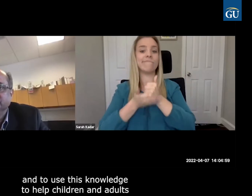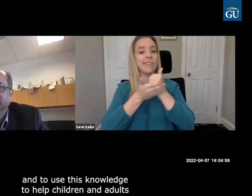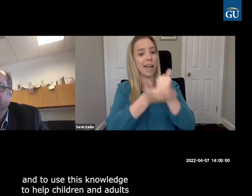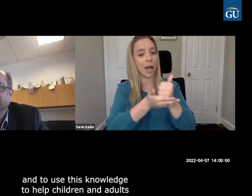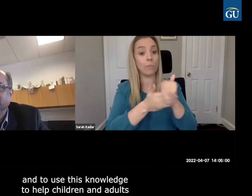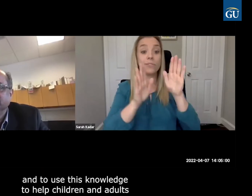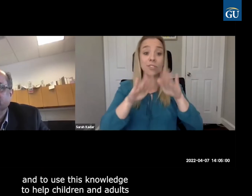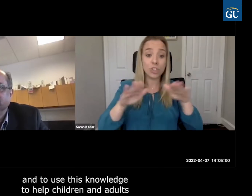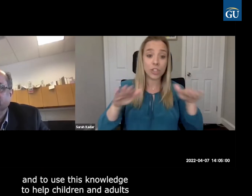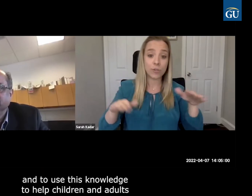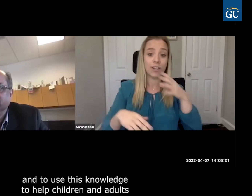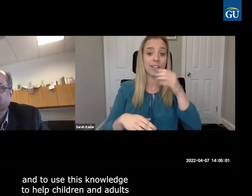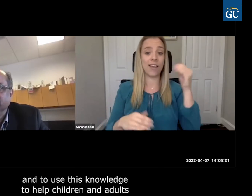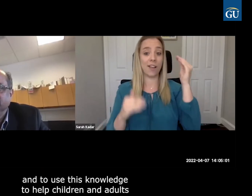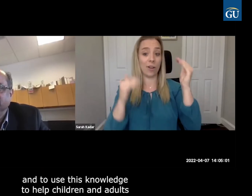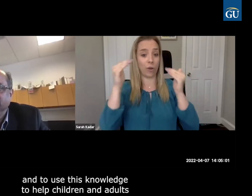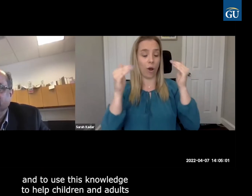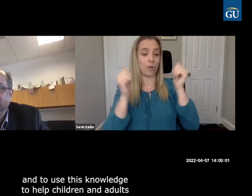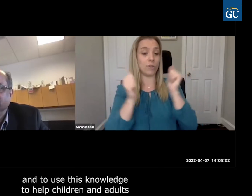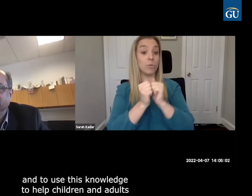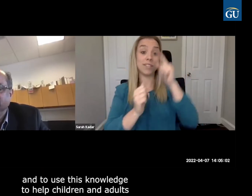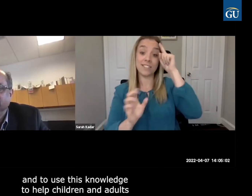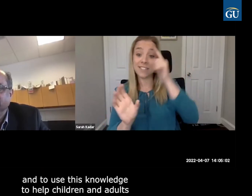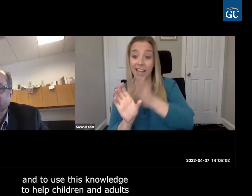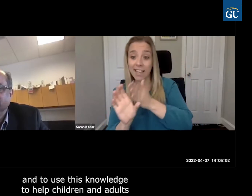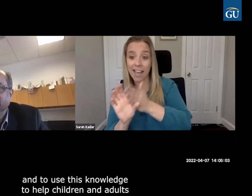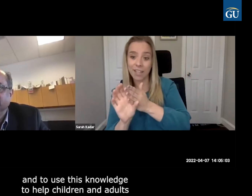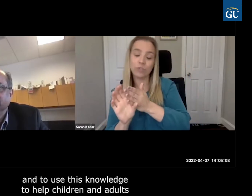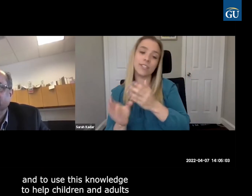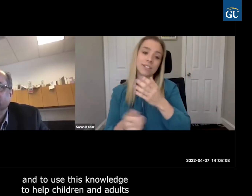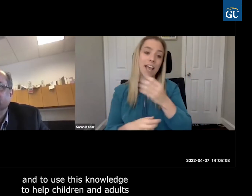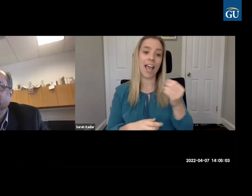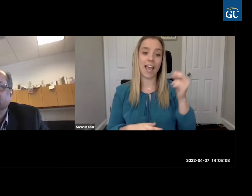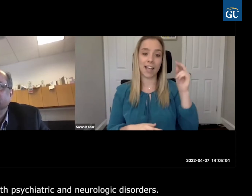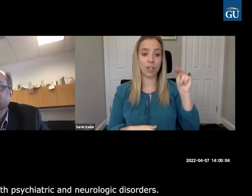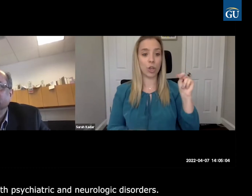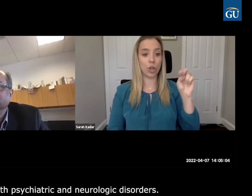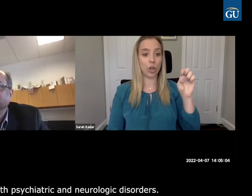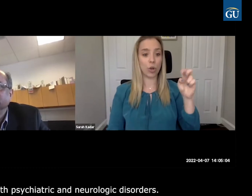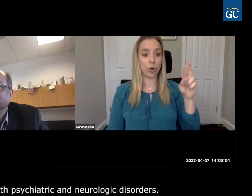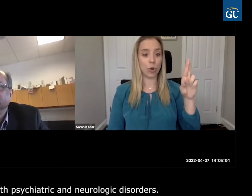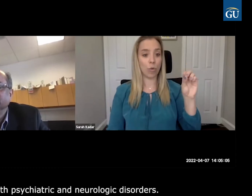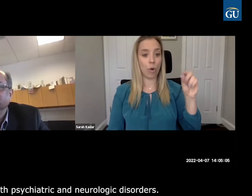and to use this knowledge to help